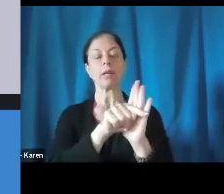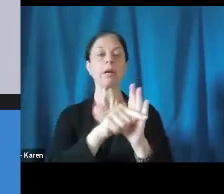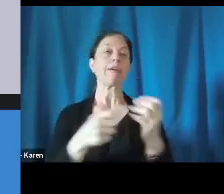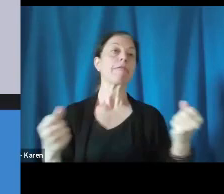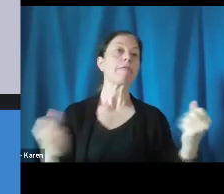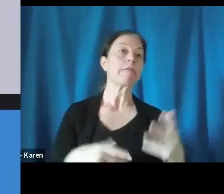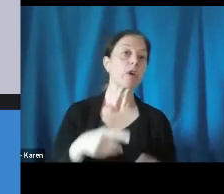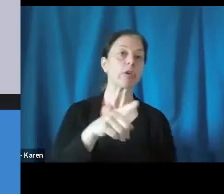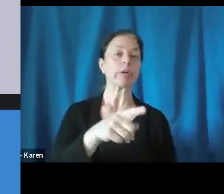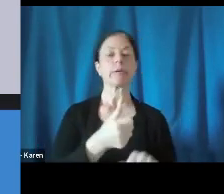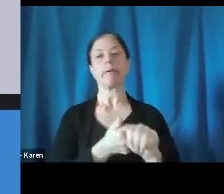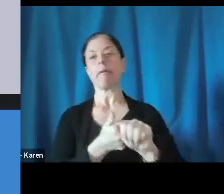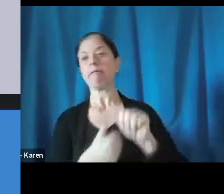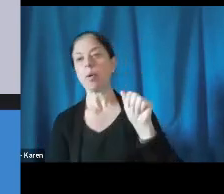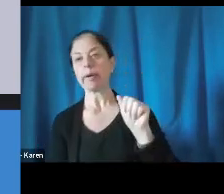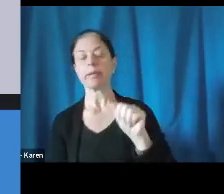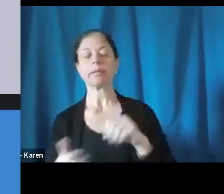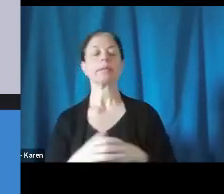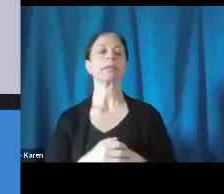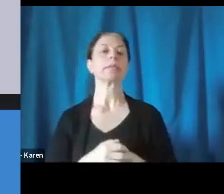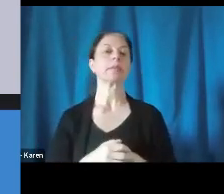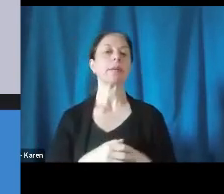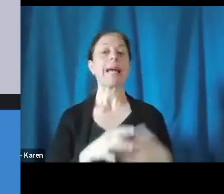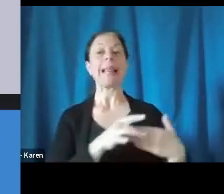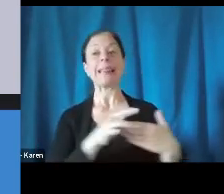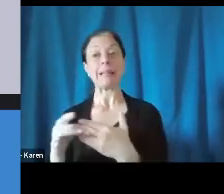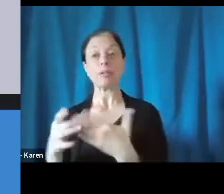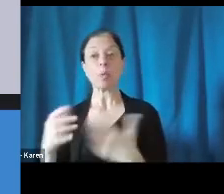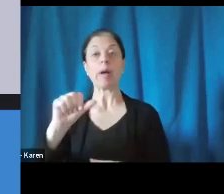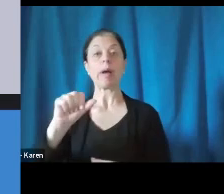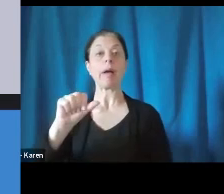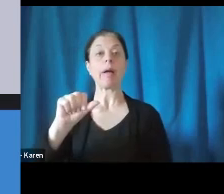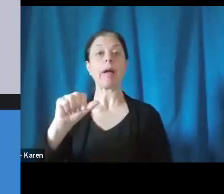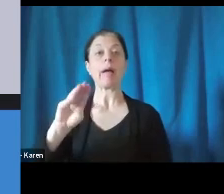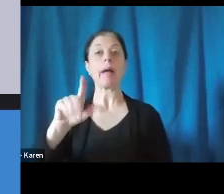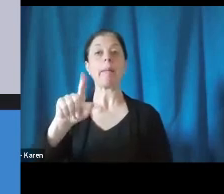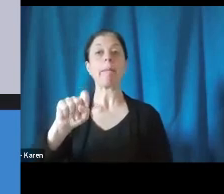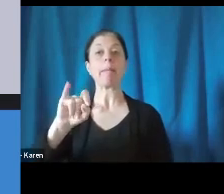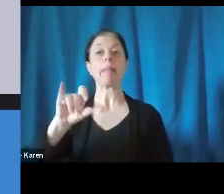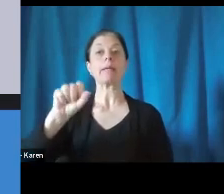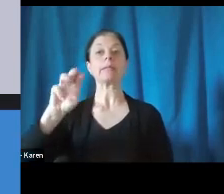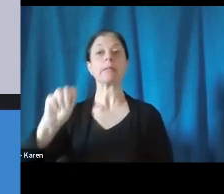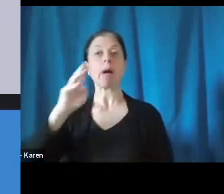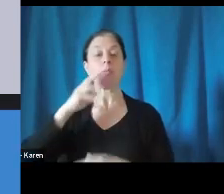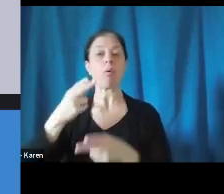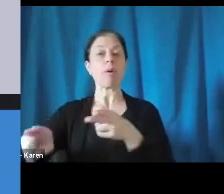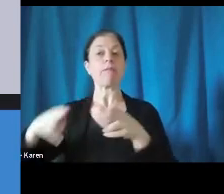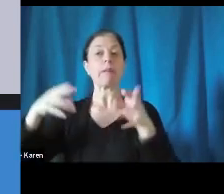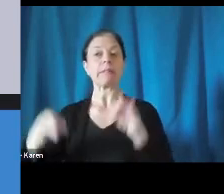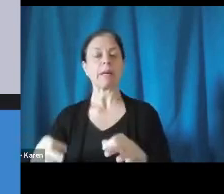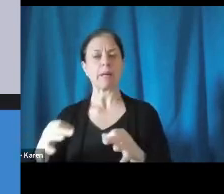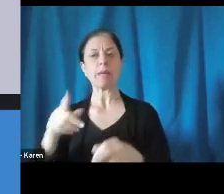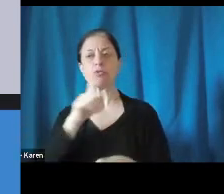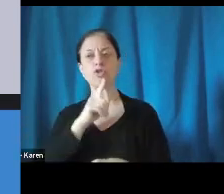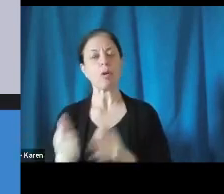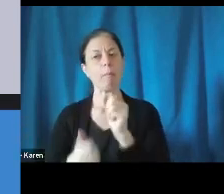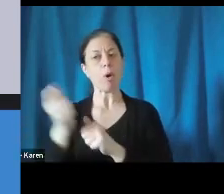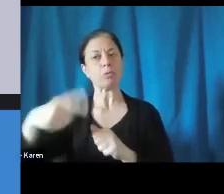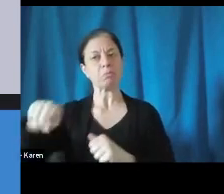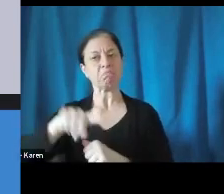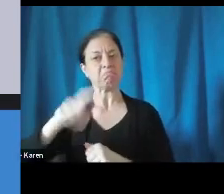right, sees disability as a negative thing and as something to be feared or avoided. And that leads to ableism.